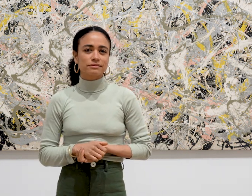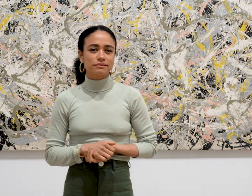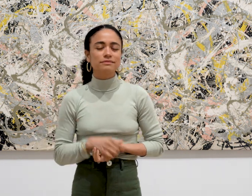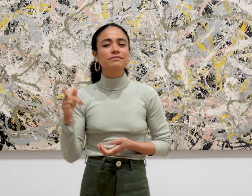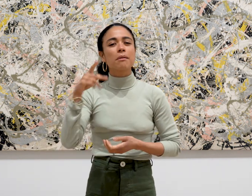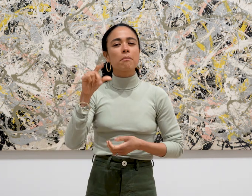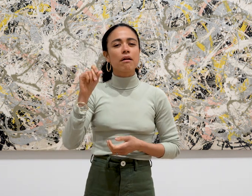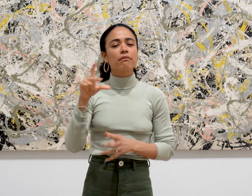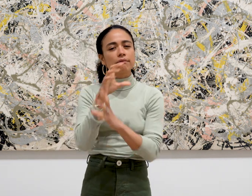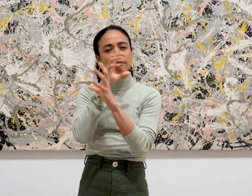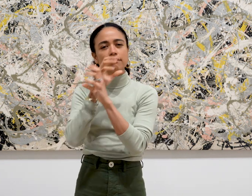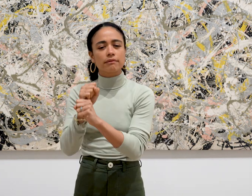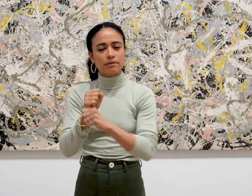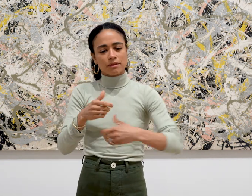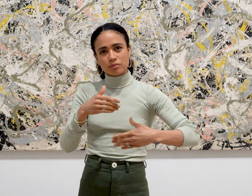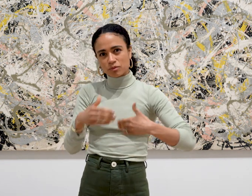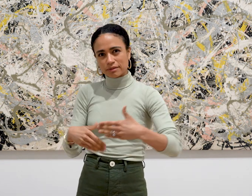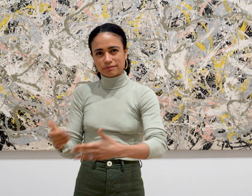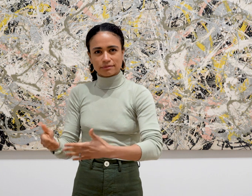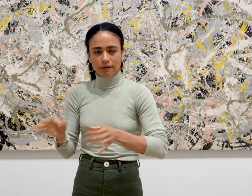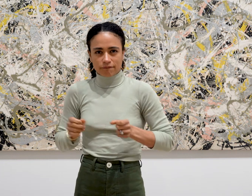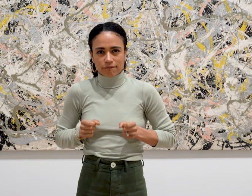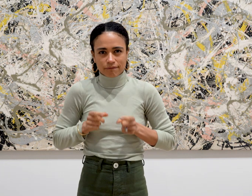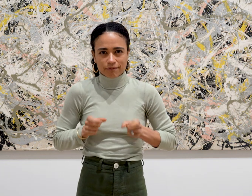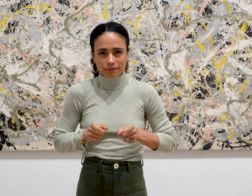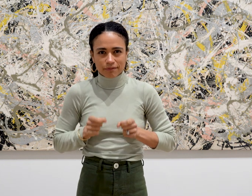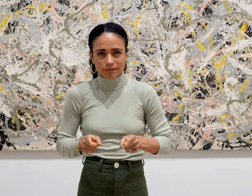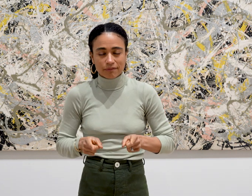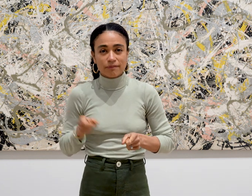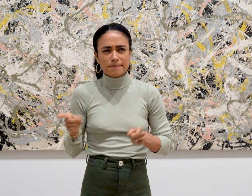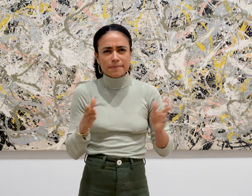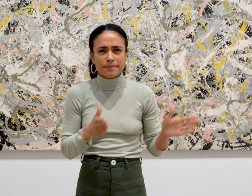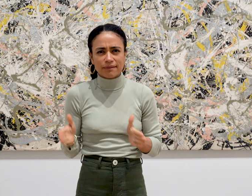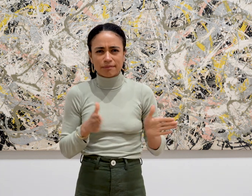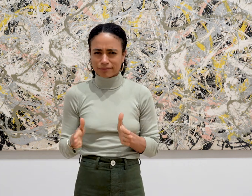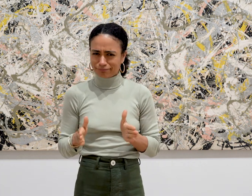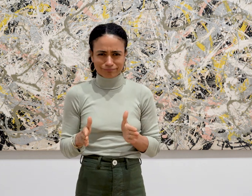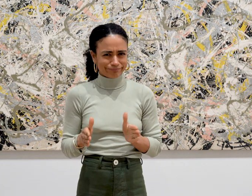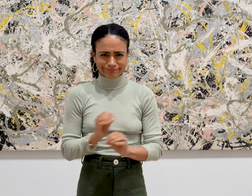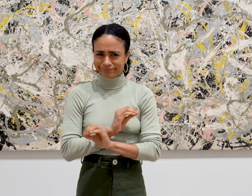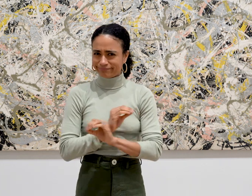Pollock was very interested in the process of spontaneity. He approached these paintings without a plan.